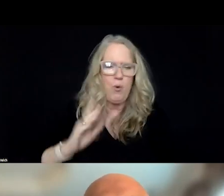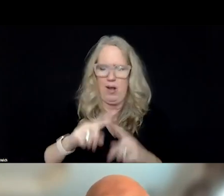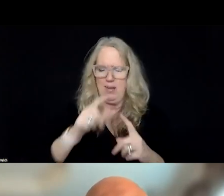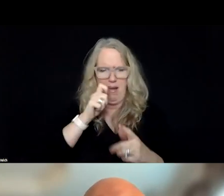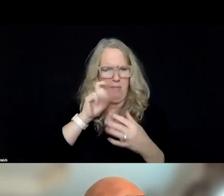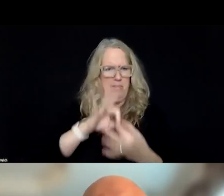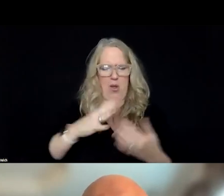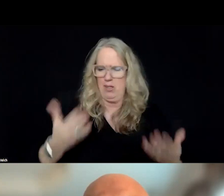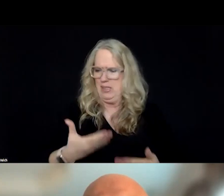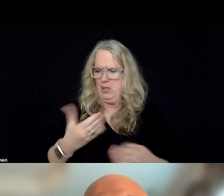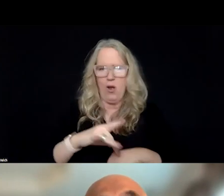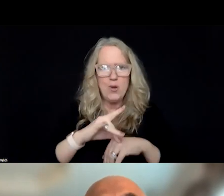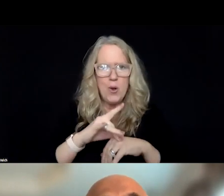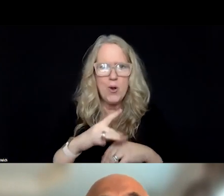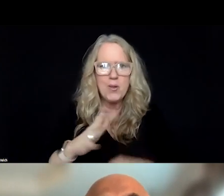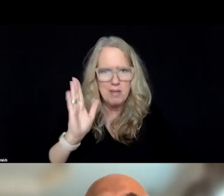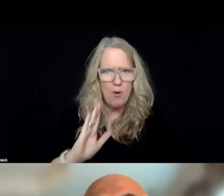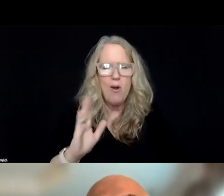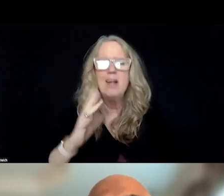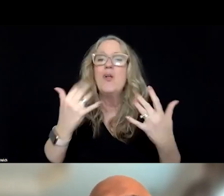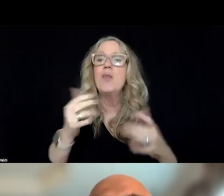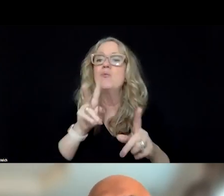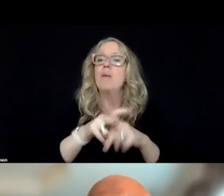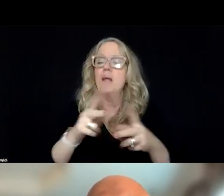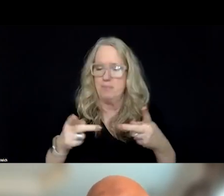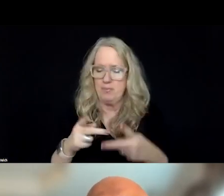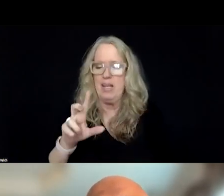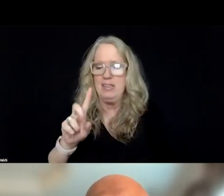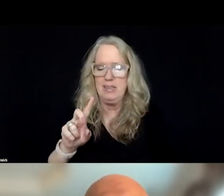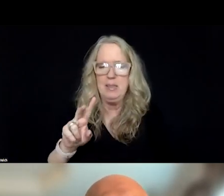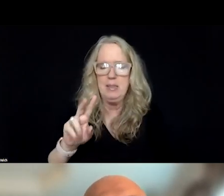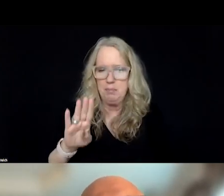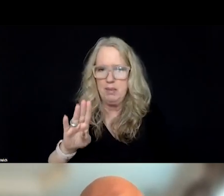EARTH. THIS IS WHY I APPLIED FOR THE POSITION AT [INDISCERNIBLE]. TO HAVE